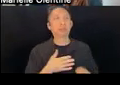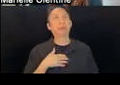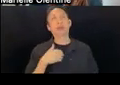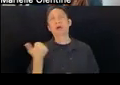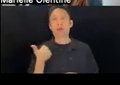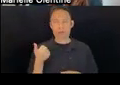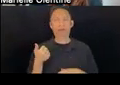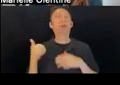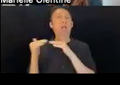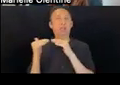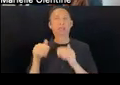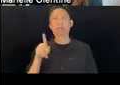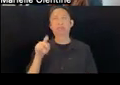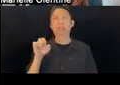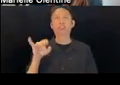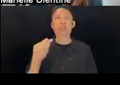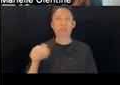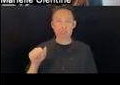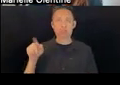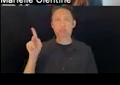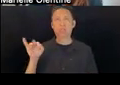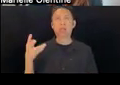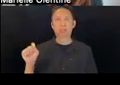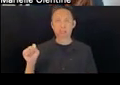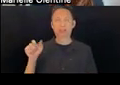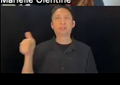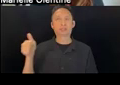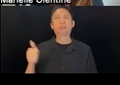so here, I am the Conference Director of Getting